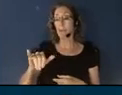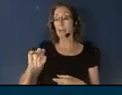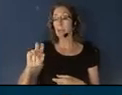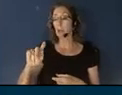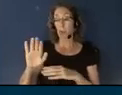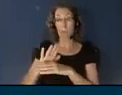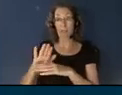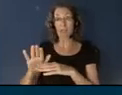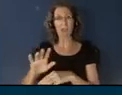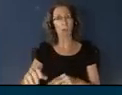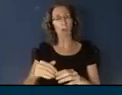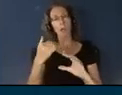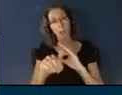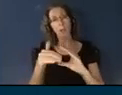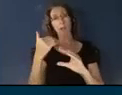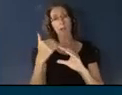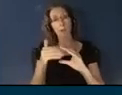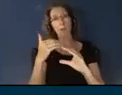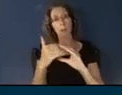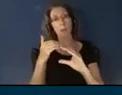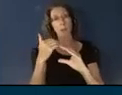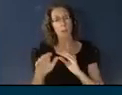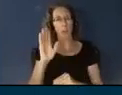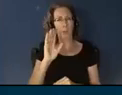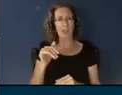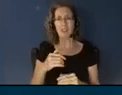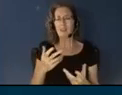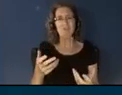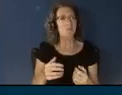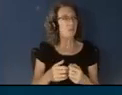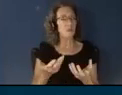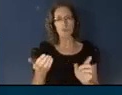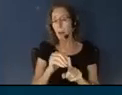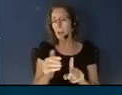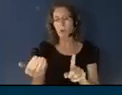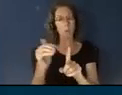to get tons and tons and tons of emails, which are just duplicate reminders of what's already in your